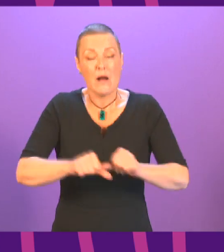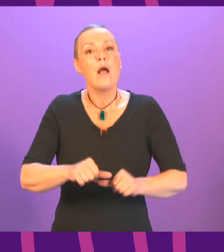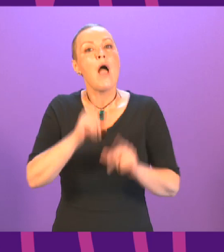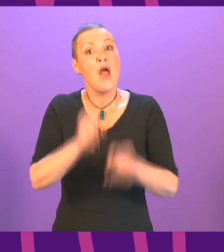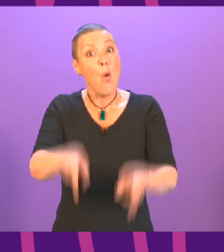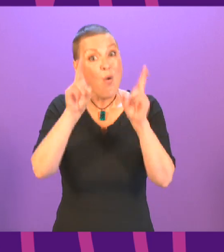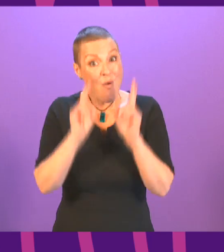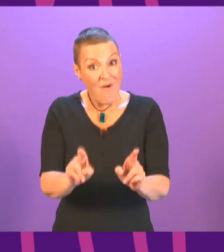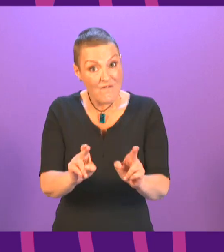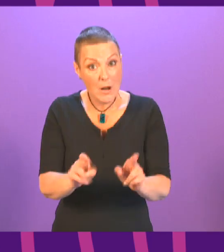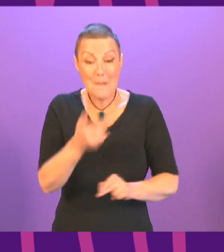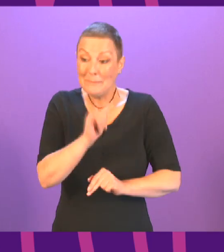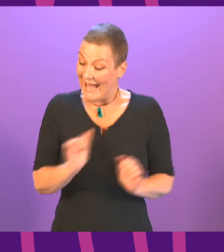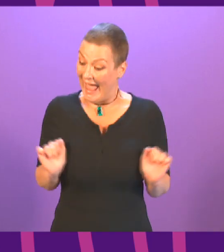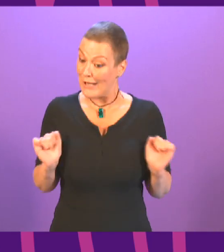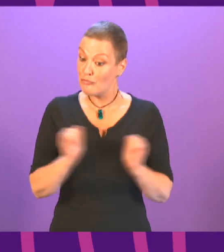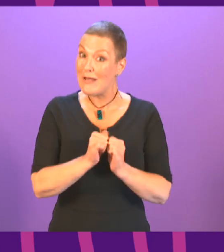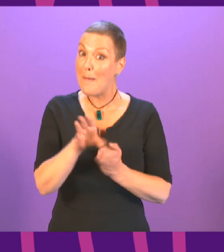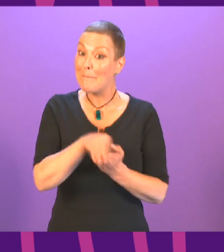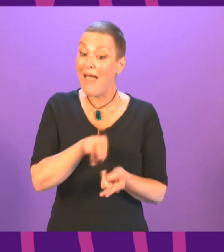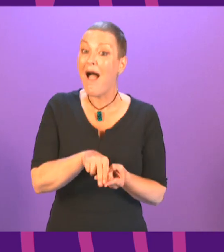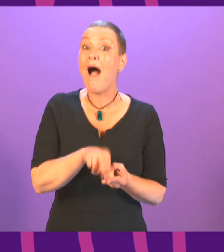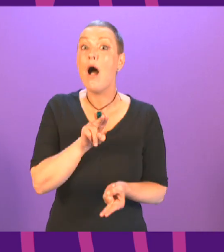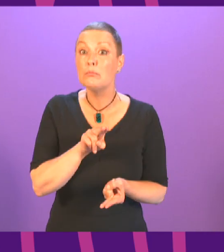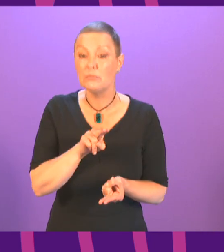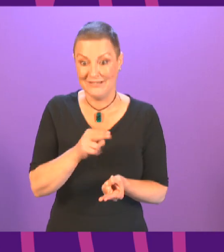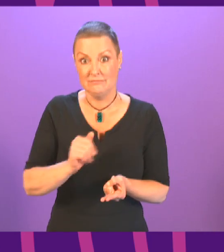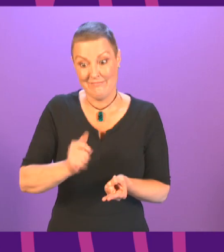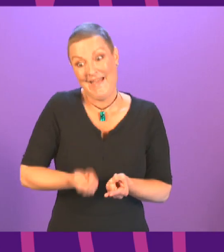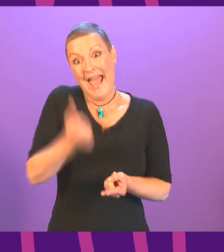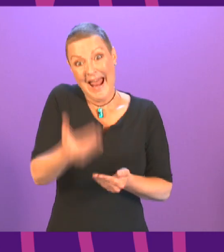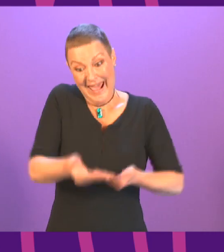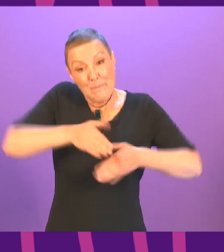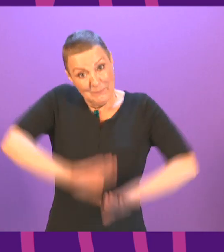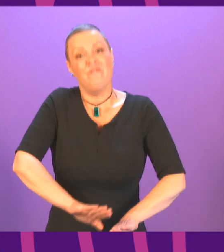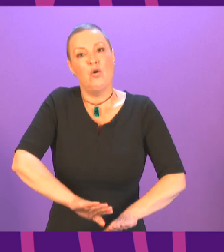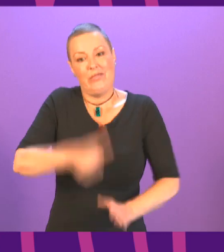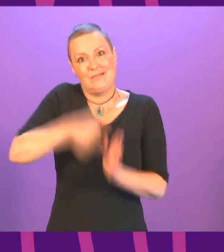if possible, to bring forward the agreed pay settlement so that we can conclude the matter